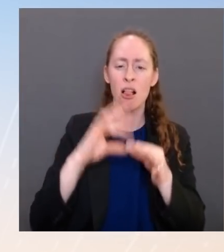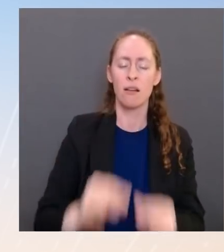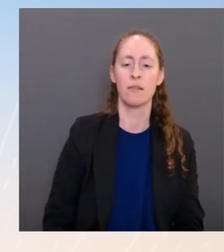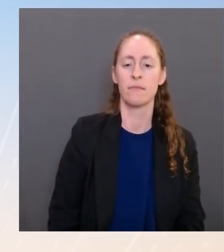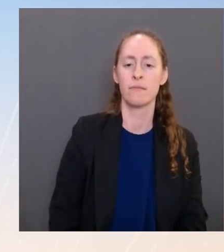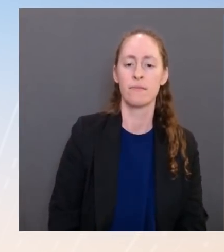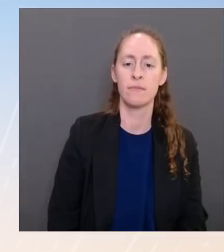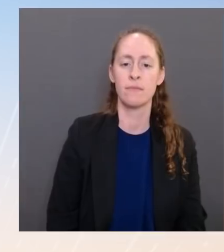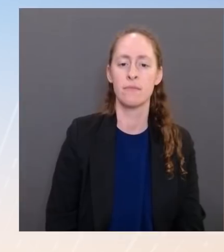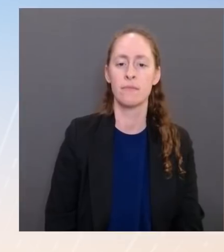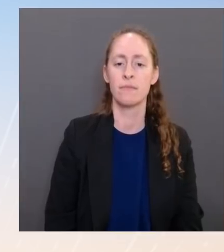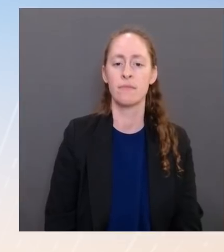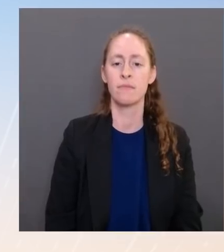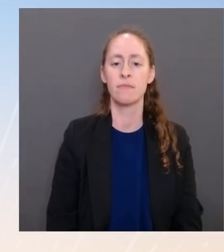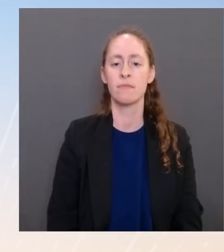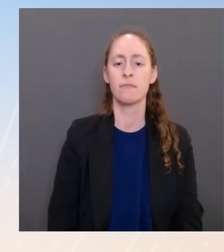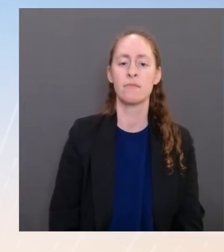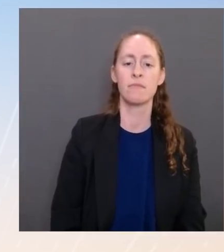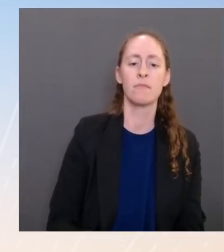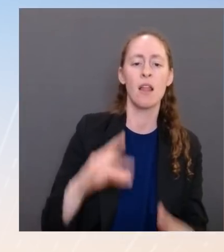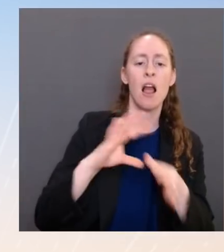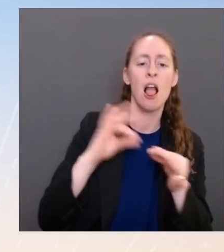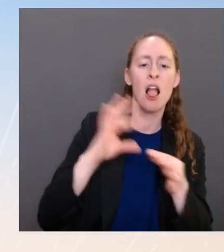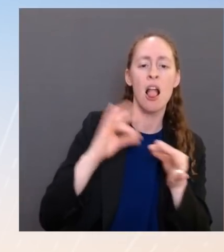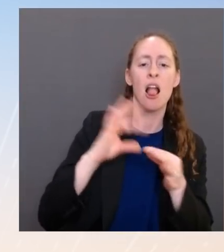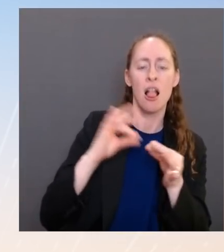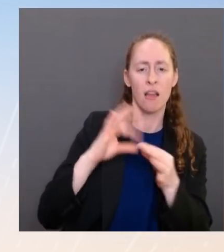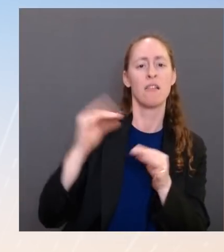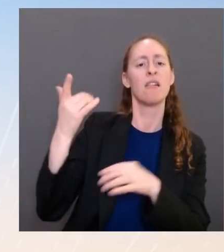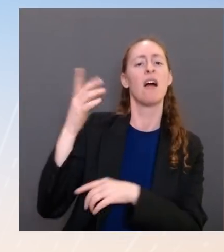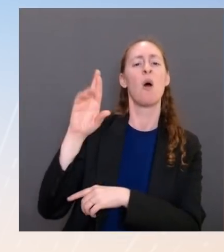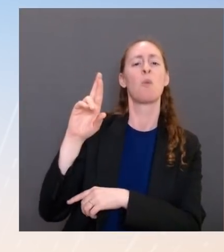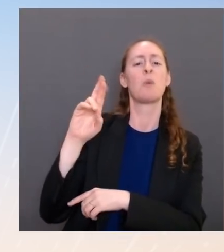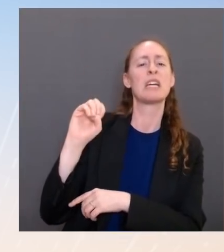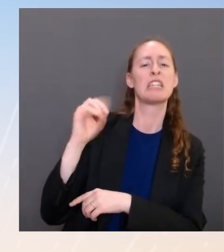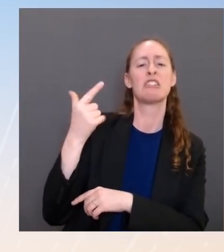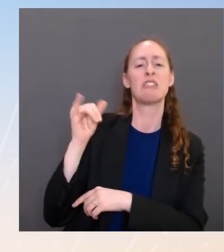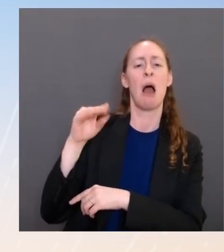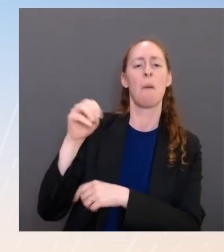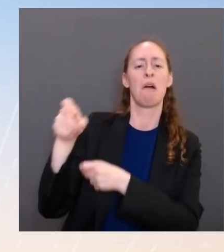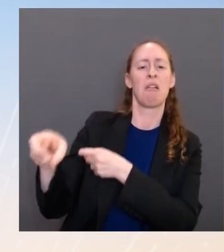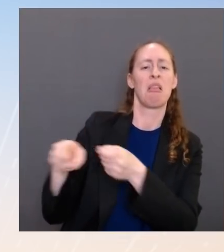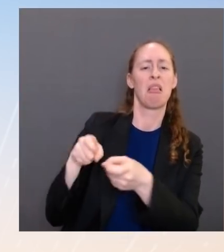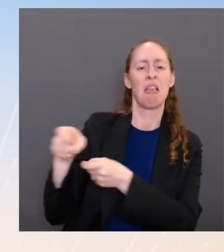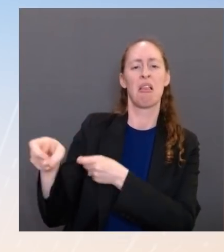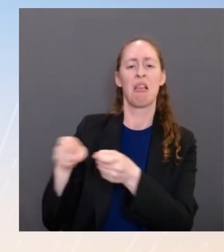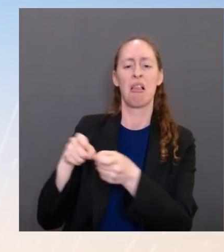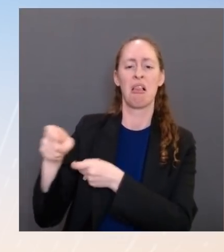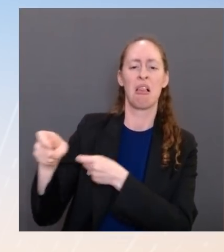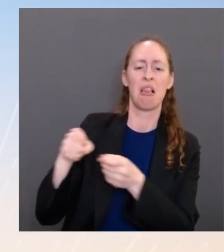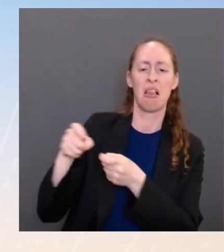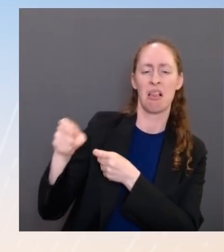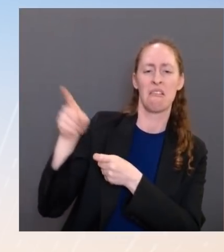as if he's a dictator? Is -- is he bothered by that, or does he just see it as politics as usual these days?